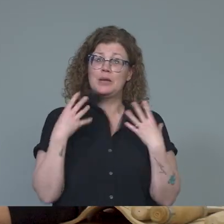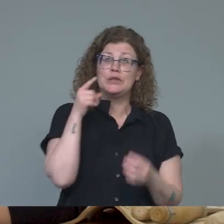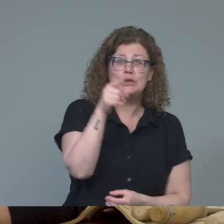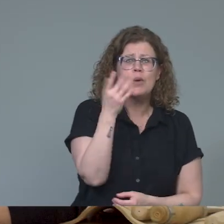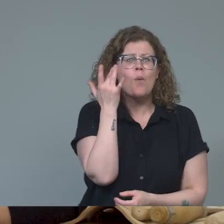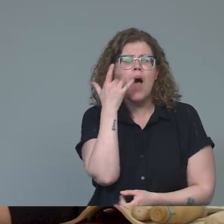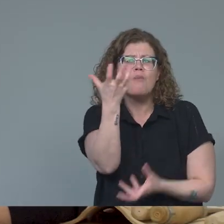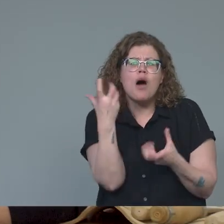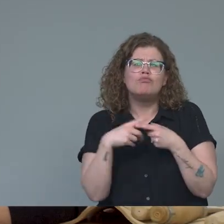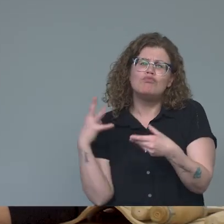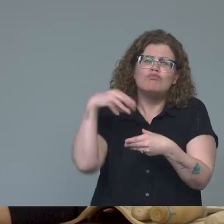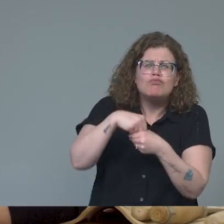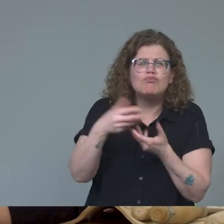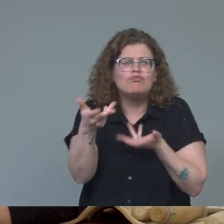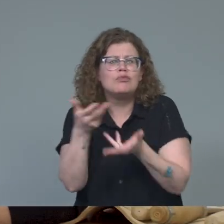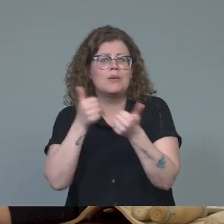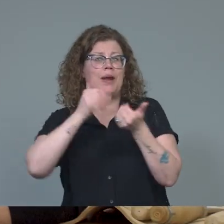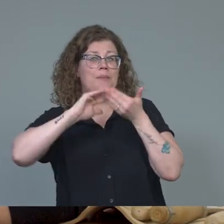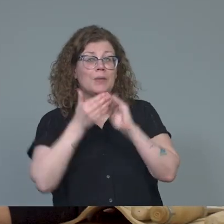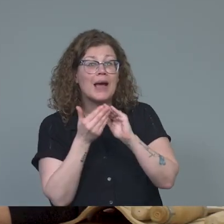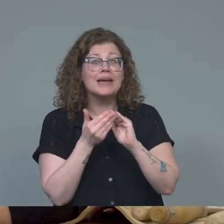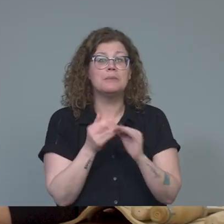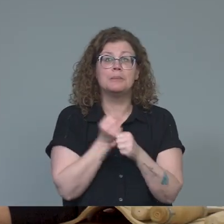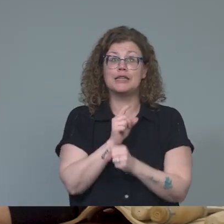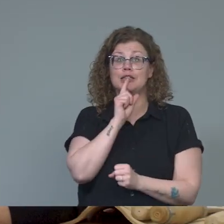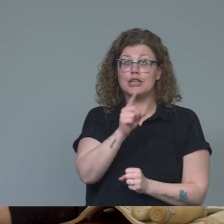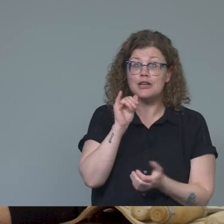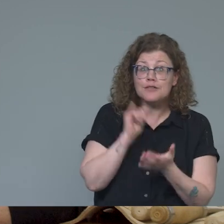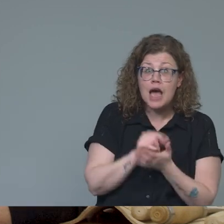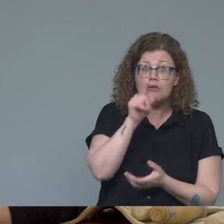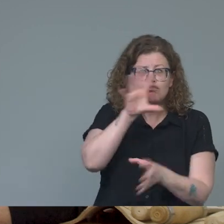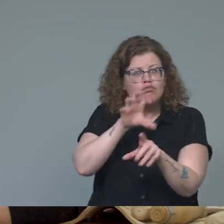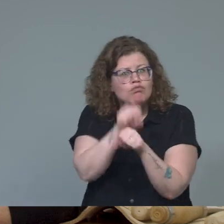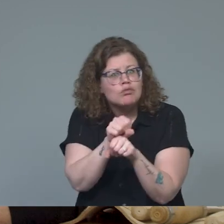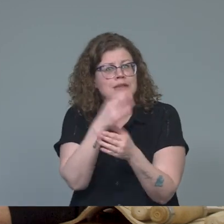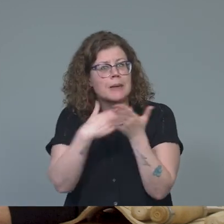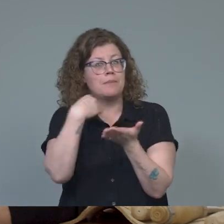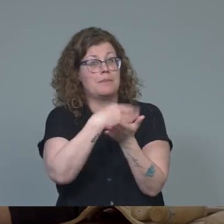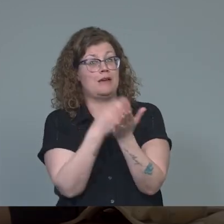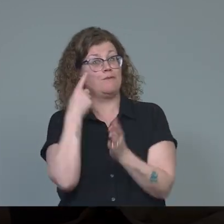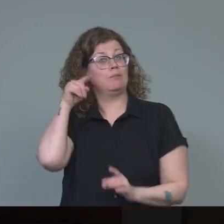post work post process in life, in society, in happiness in many different aspects.